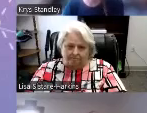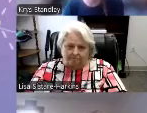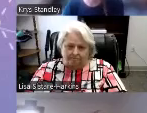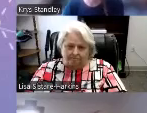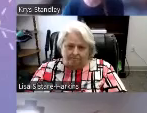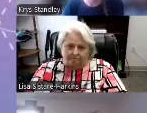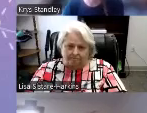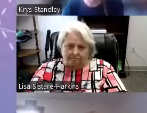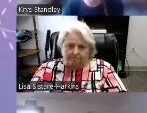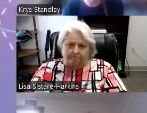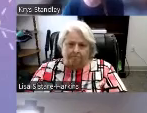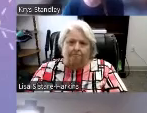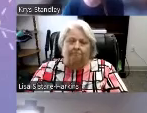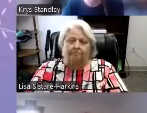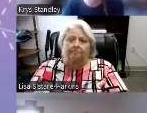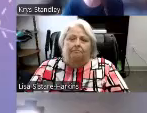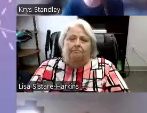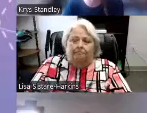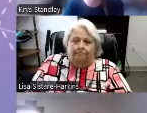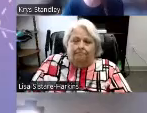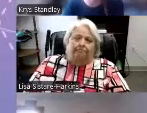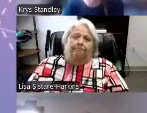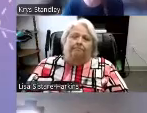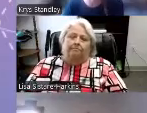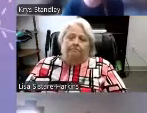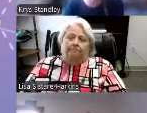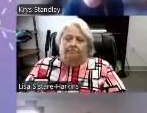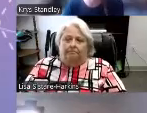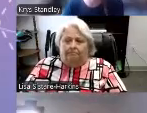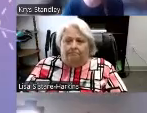they said, I felt very comfortable with being able to explain the reasoning behind the research